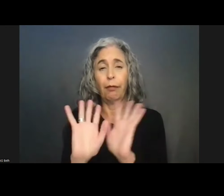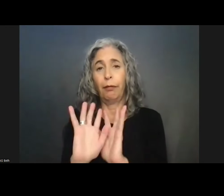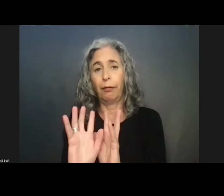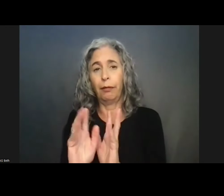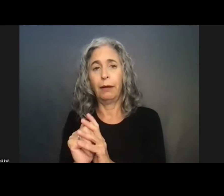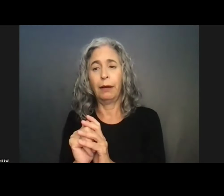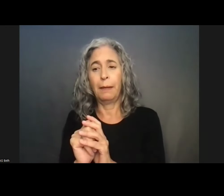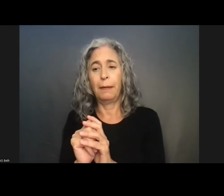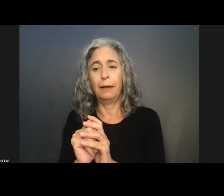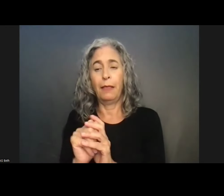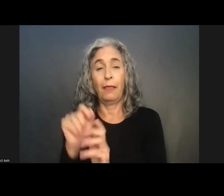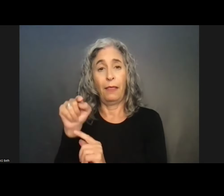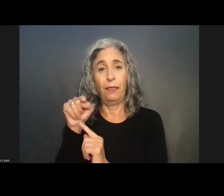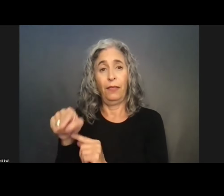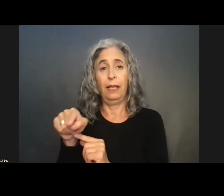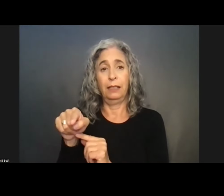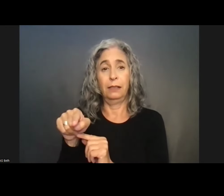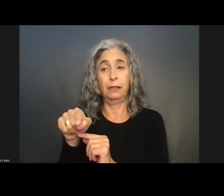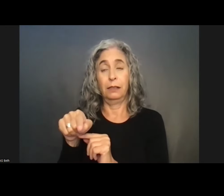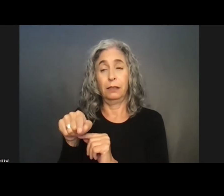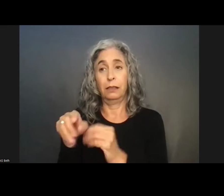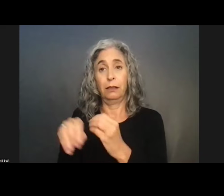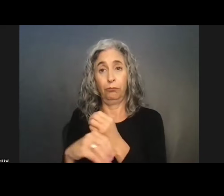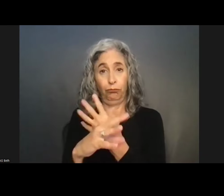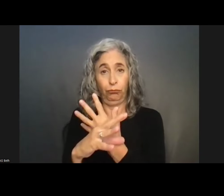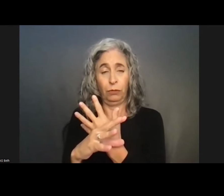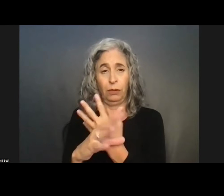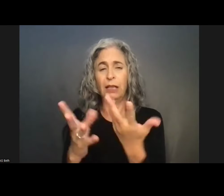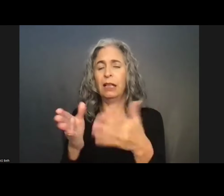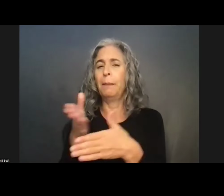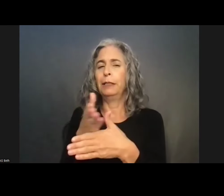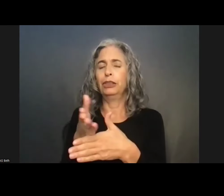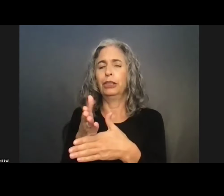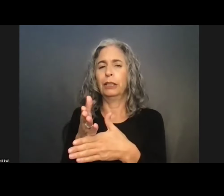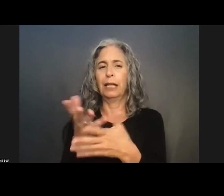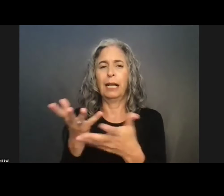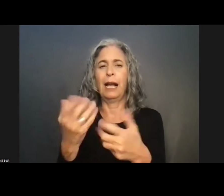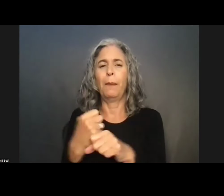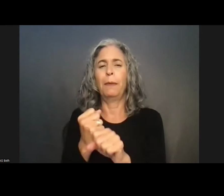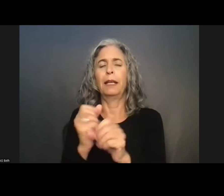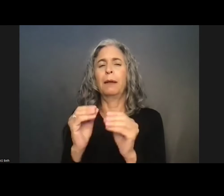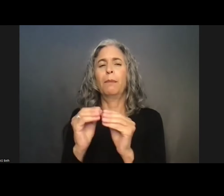just in this very call -- let me share -- I'll make something a little more concrete. I can